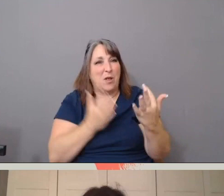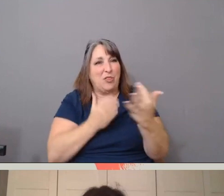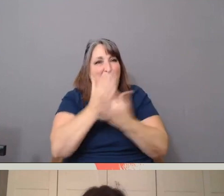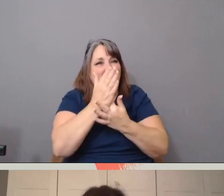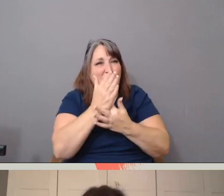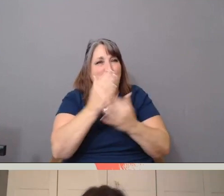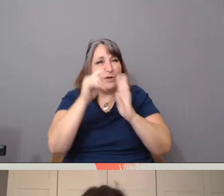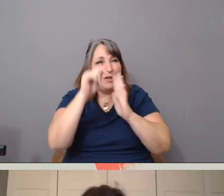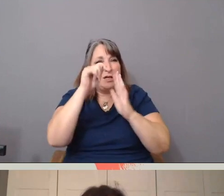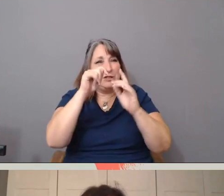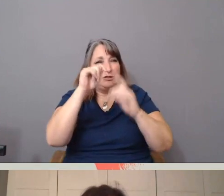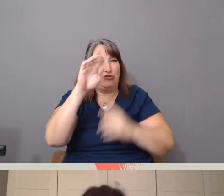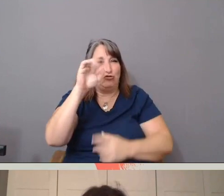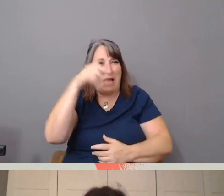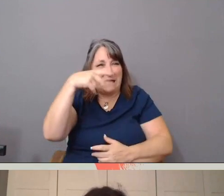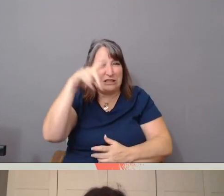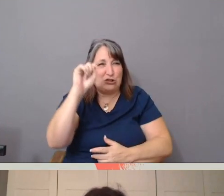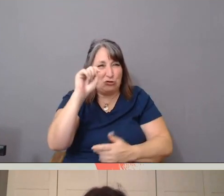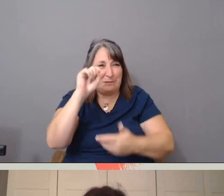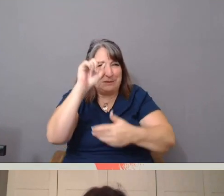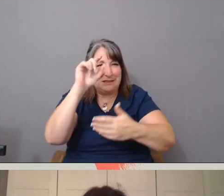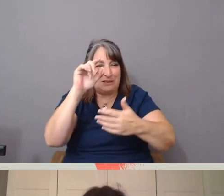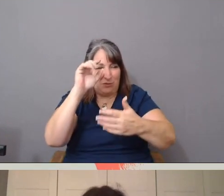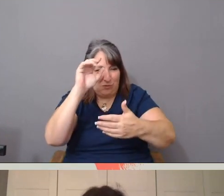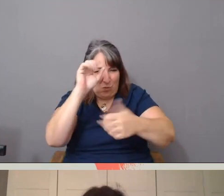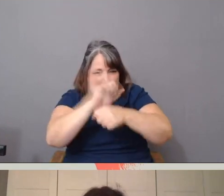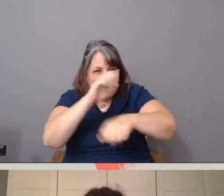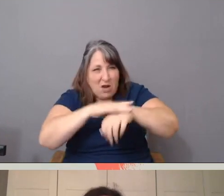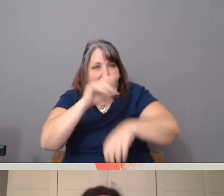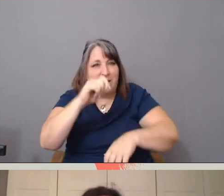and actually working on it for the final version to things